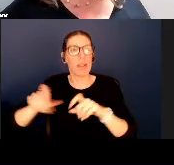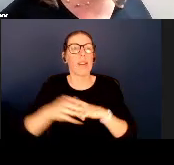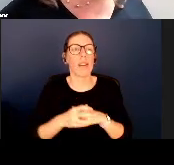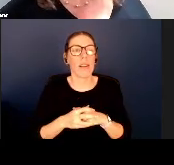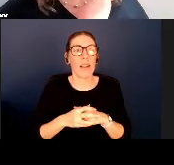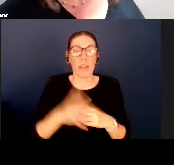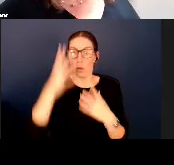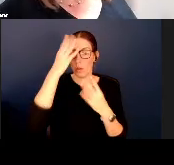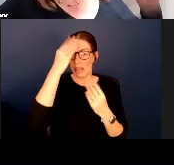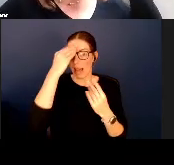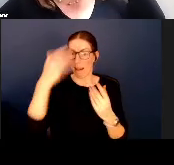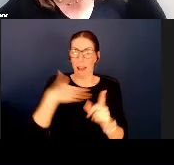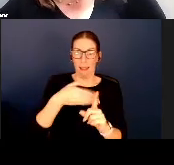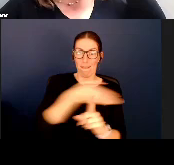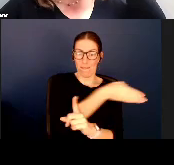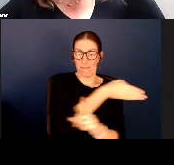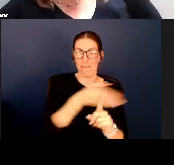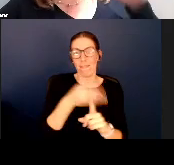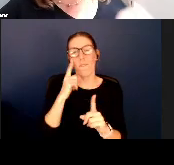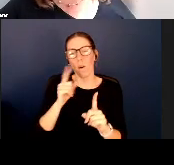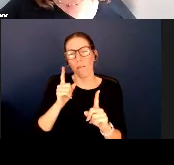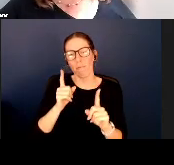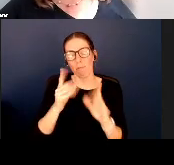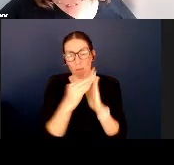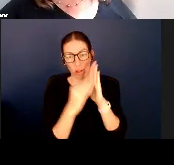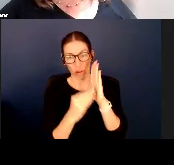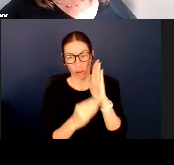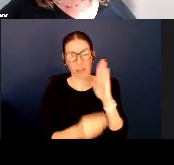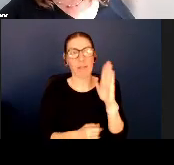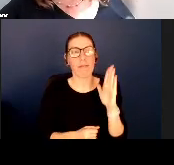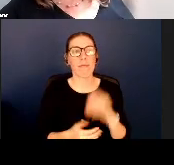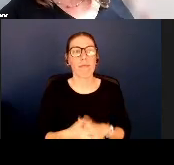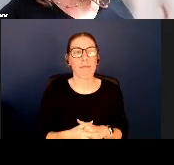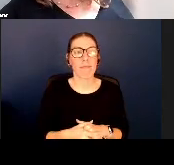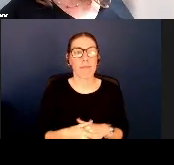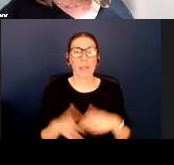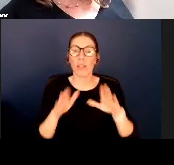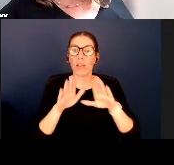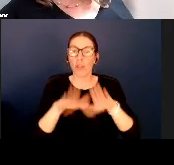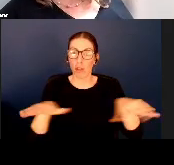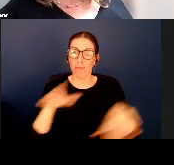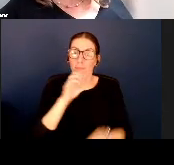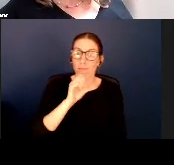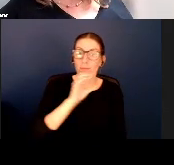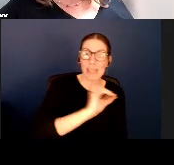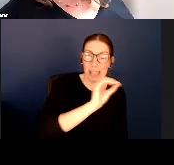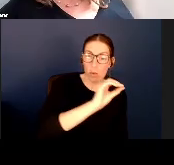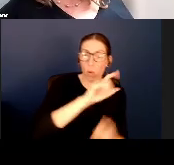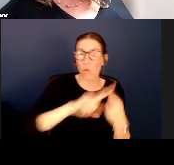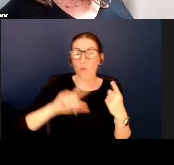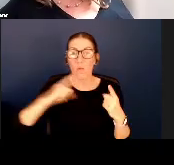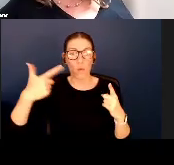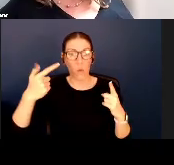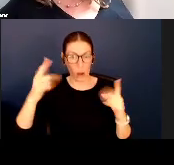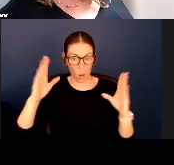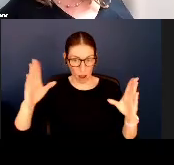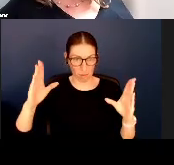health records. We sampled children who were 0 to 21 years old. They had to be Grandview